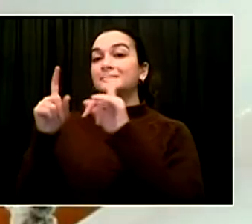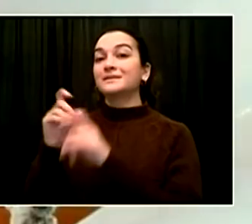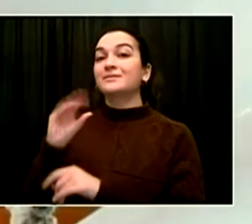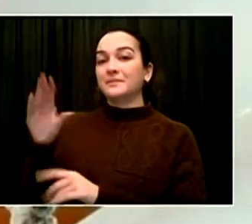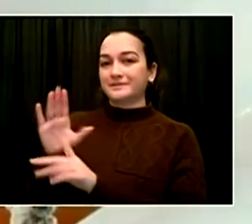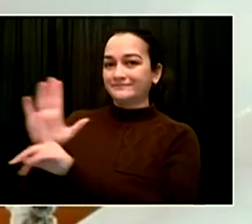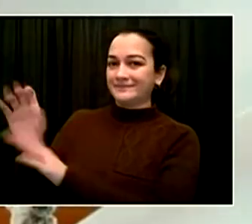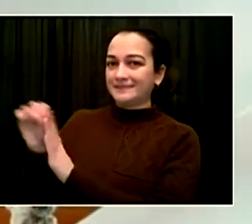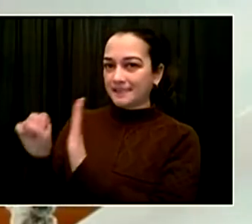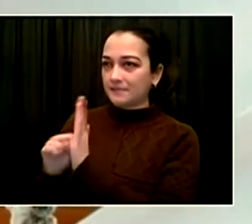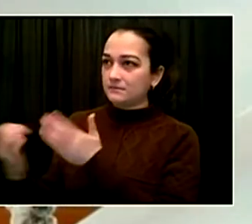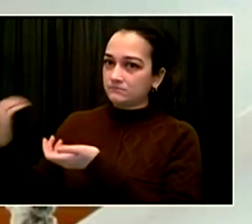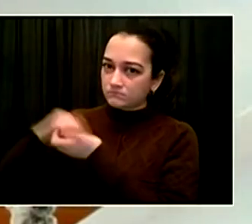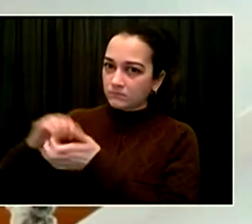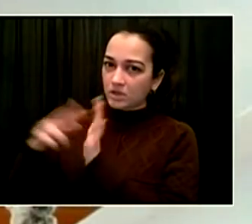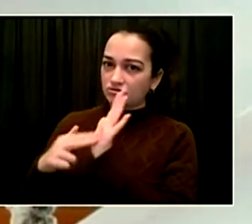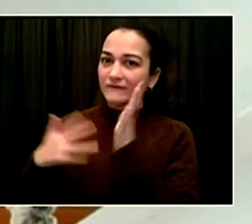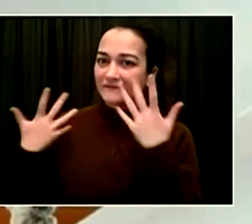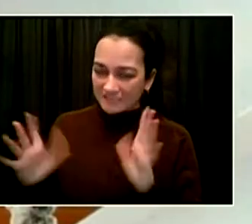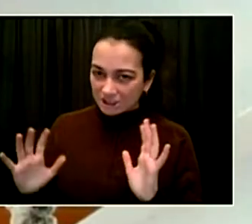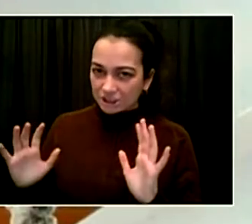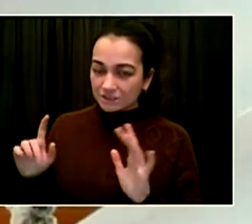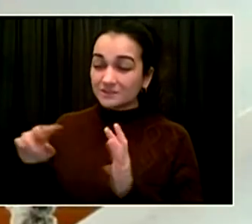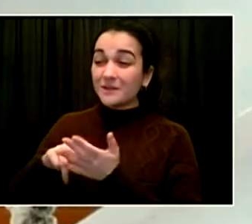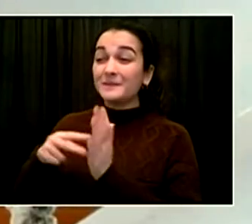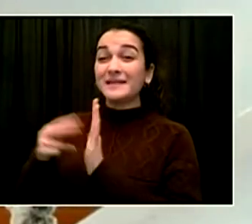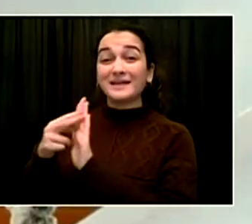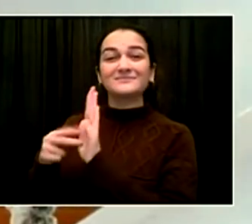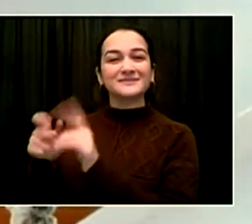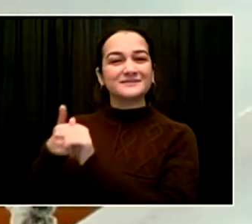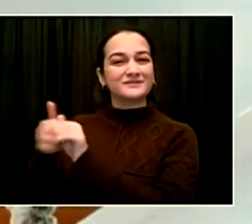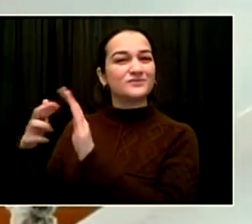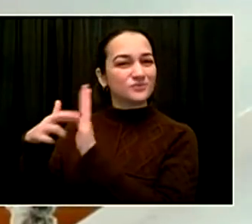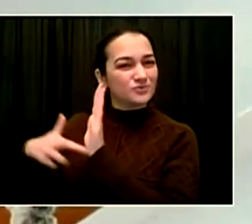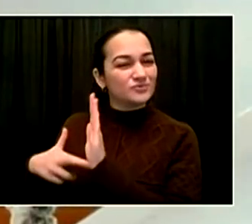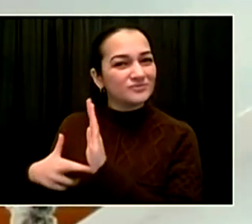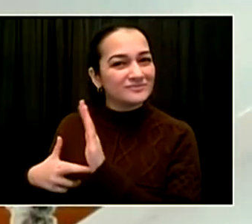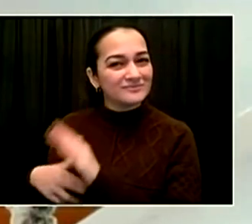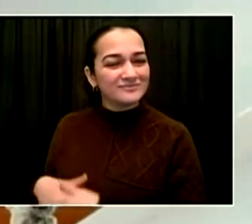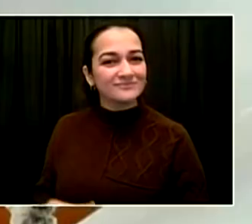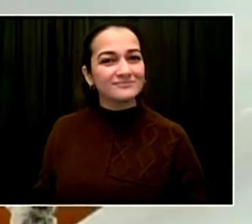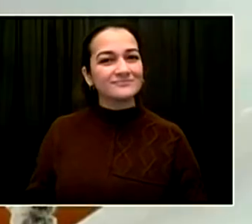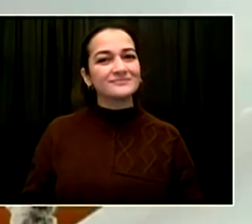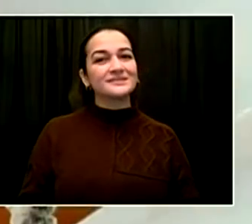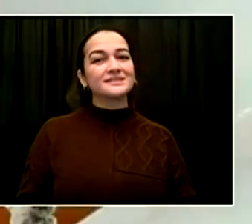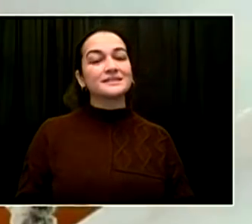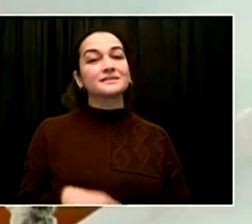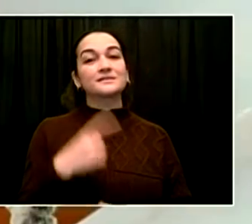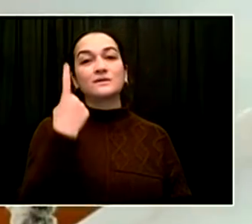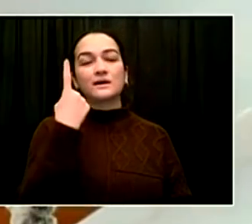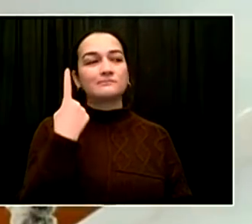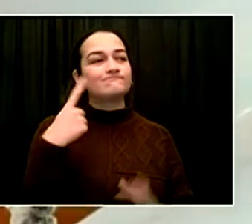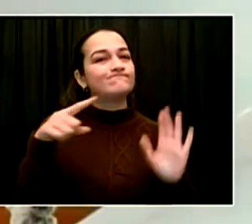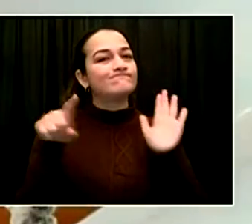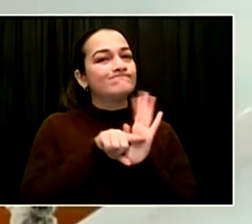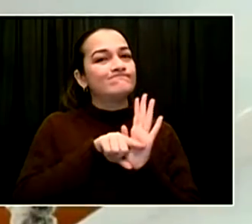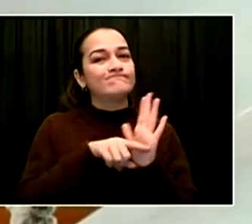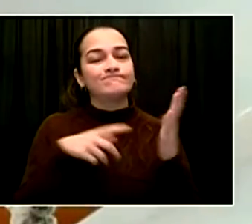OF LATE STARTS TO MORNING AND